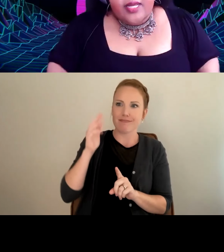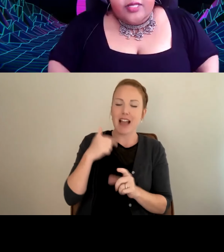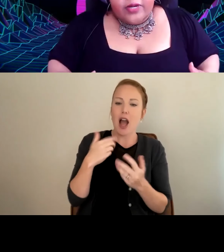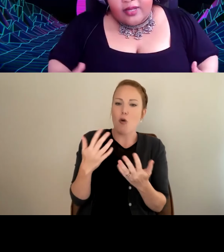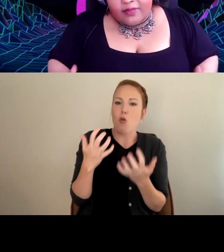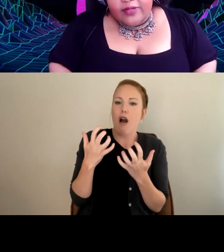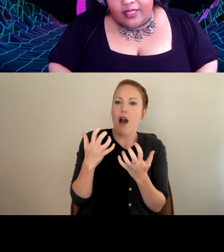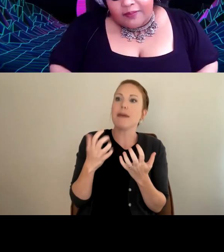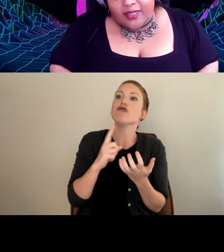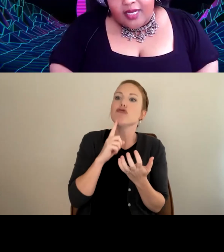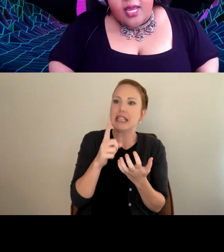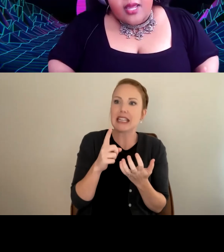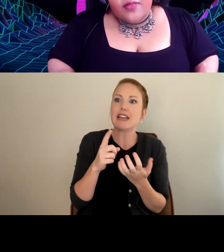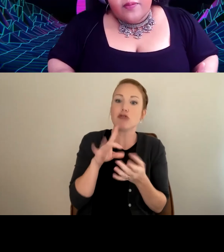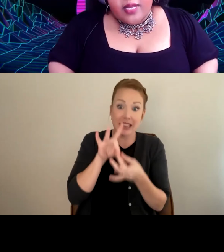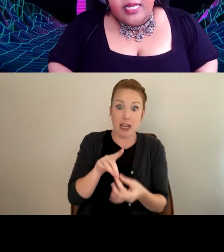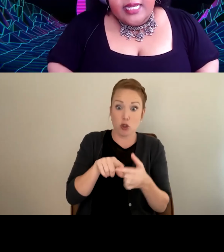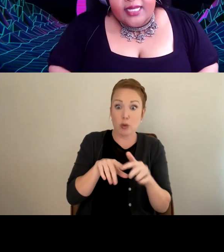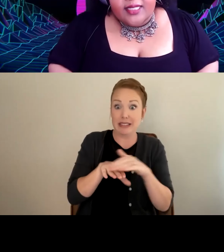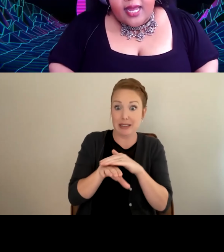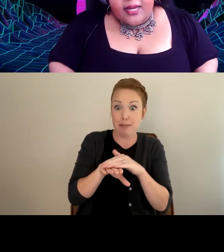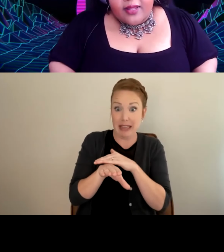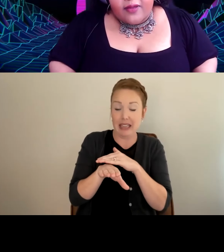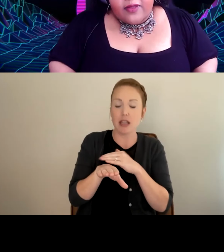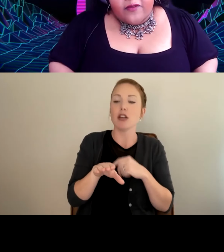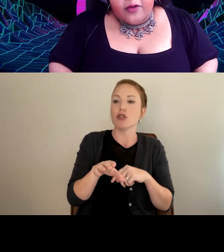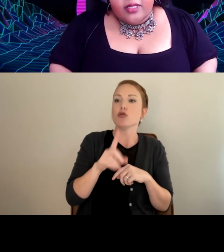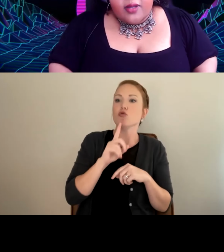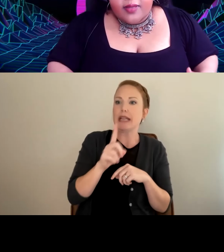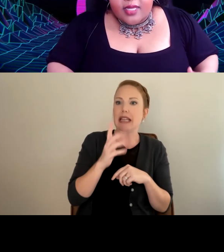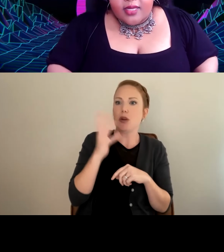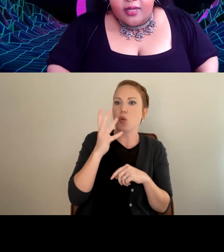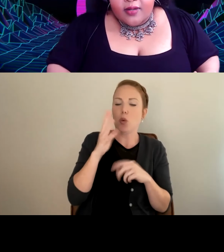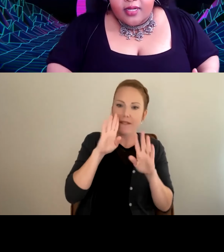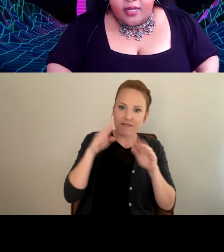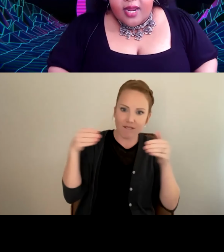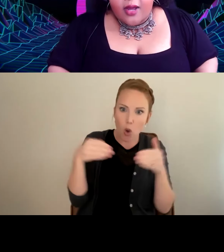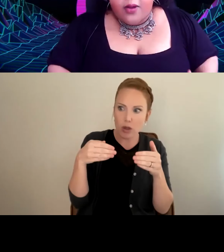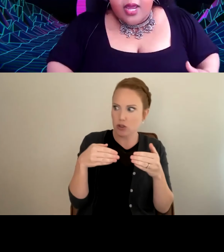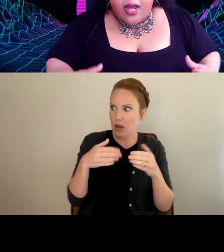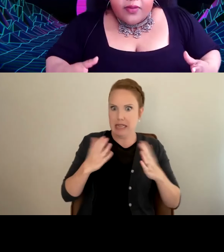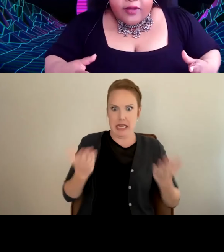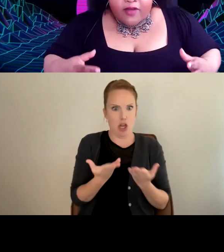when it comes to accessibility, there really is that focus on the here and the now, of